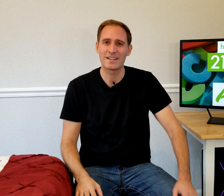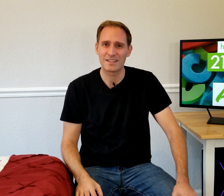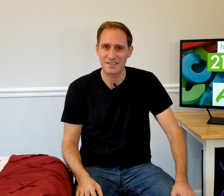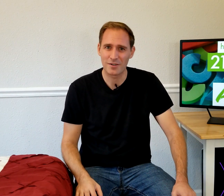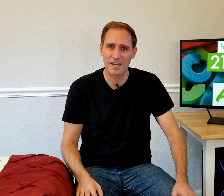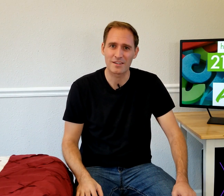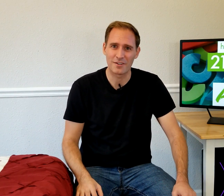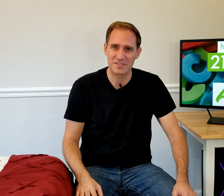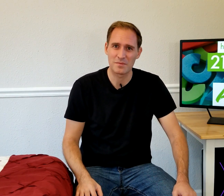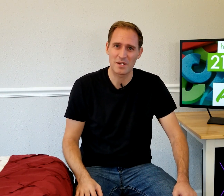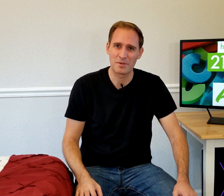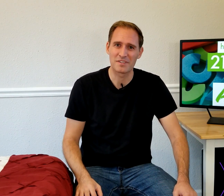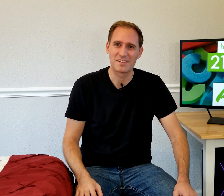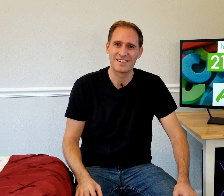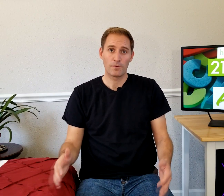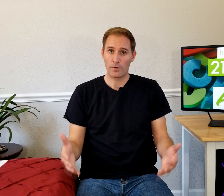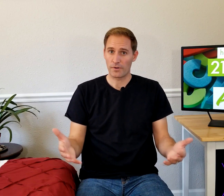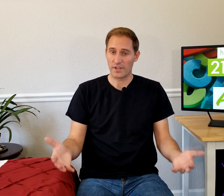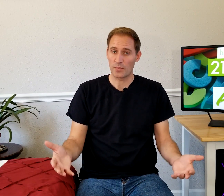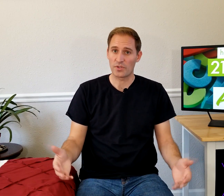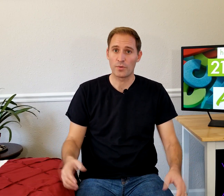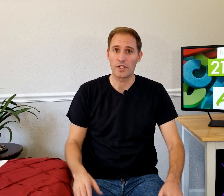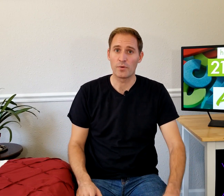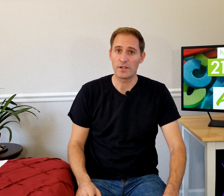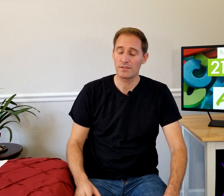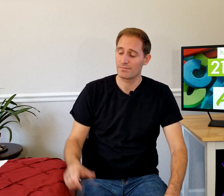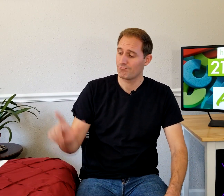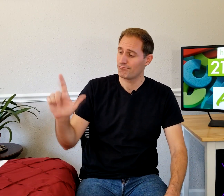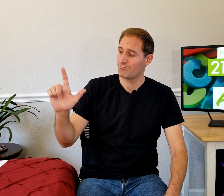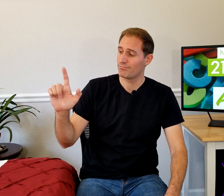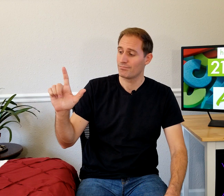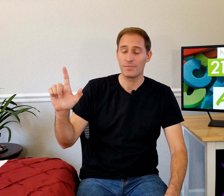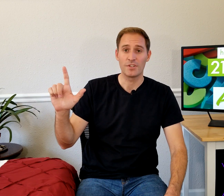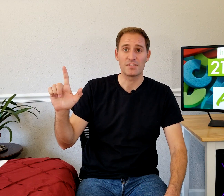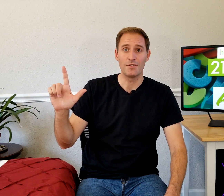let's go ahead and learn some numbers. For the number 21 you just do this, 21.